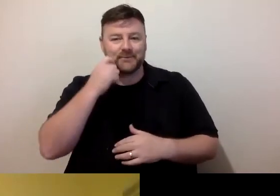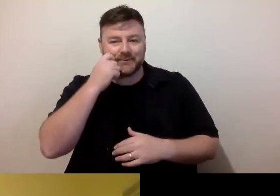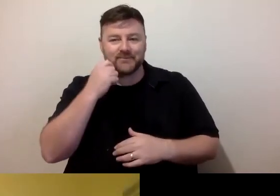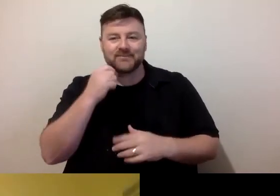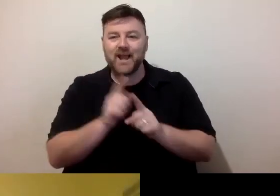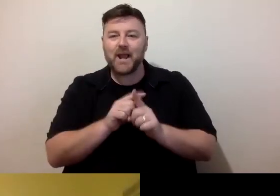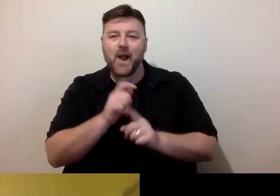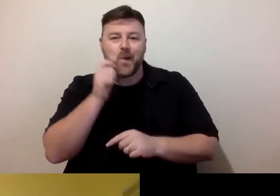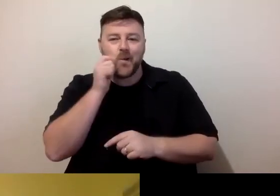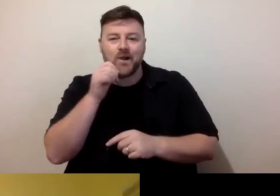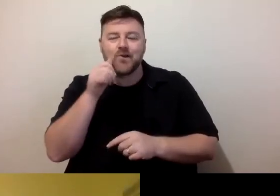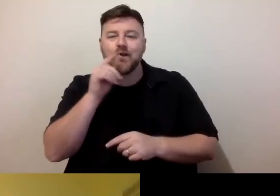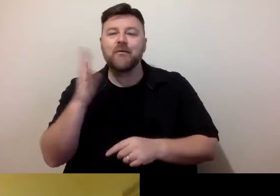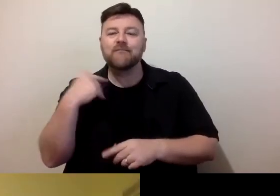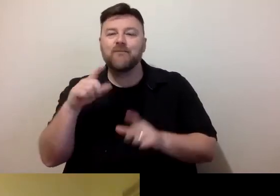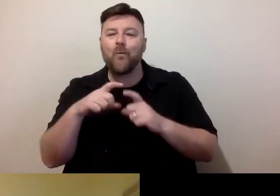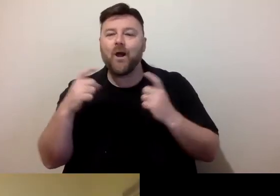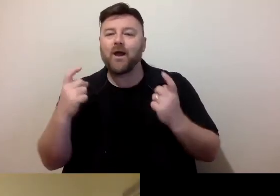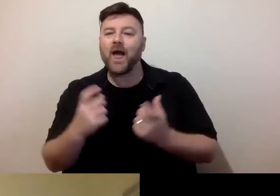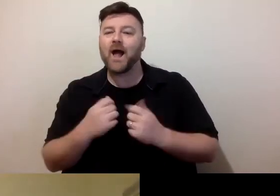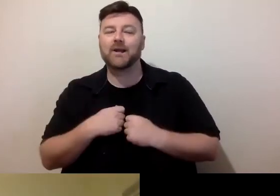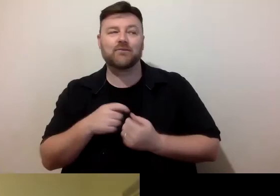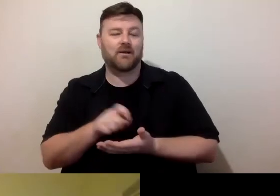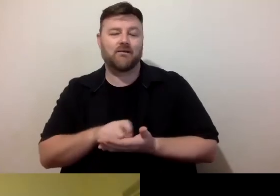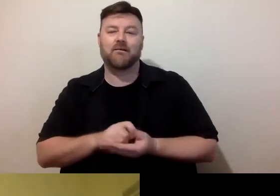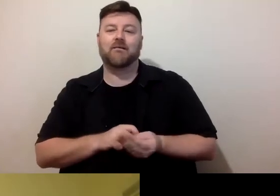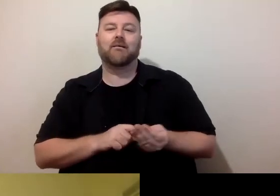class or whatever - like, you're at your job and you're driving a dozer